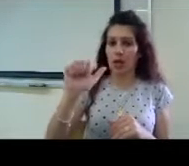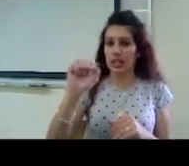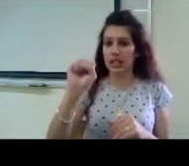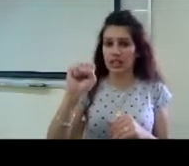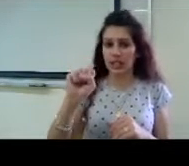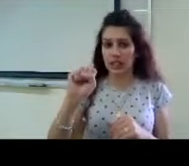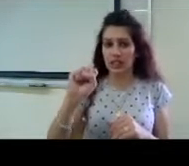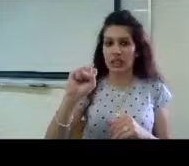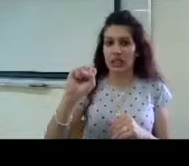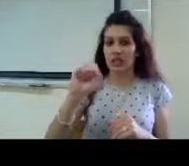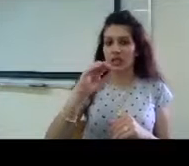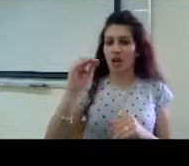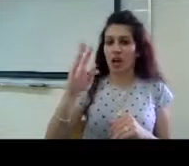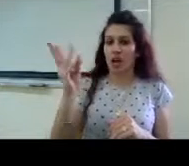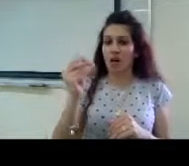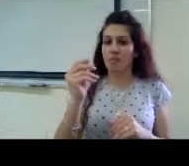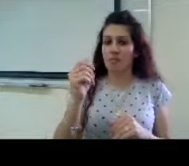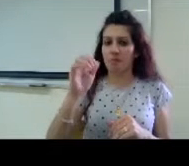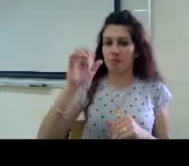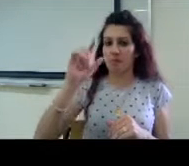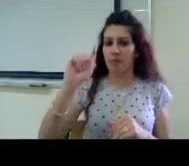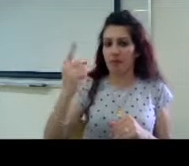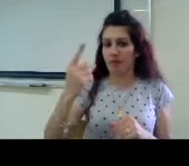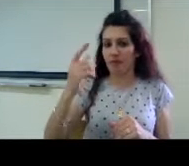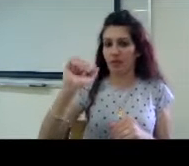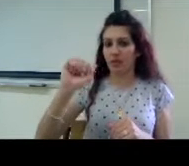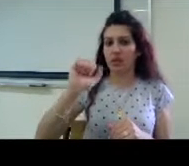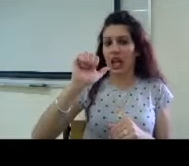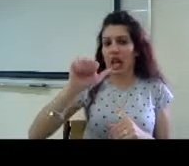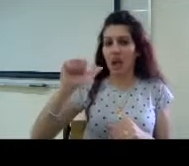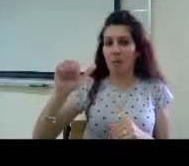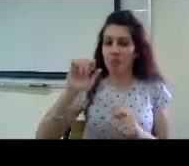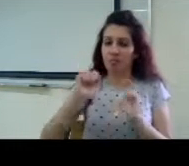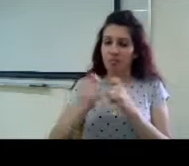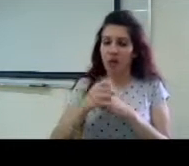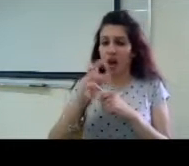it where adaptive plugins and devices can be used for accessibility it's able